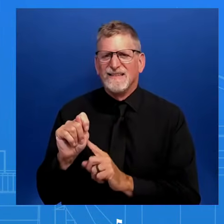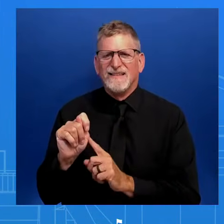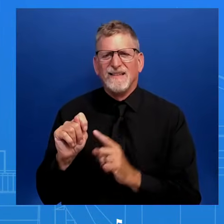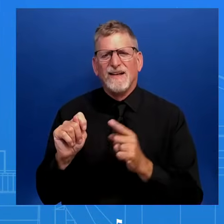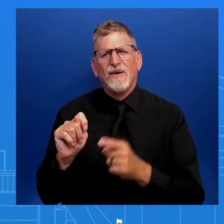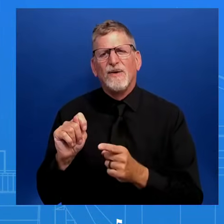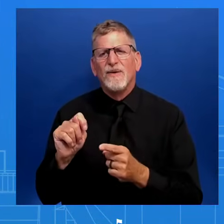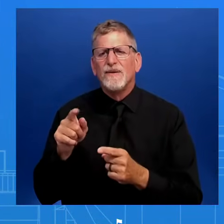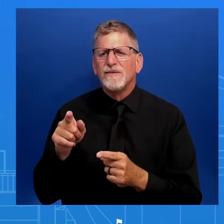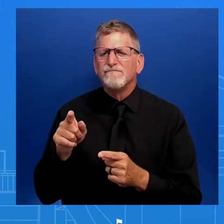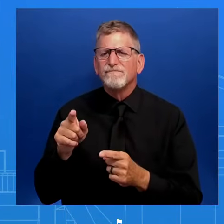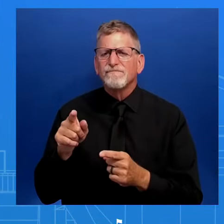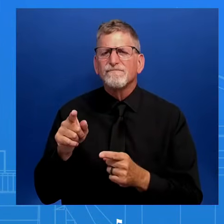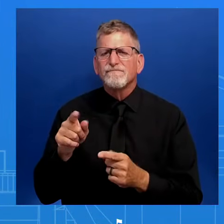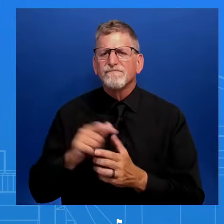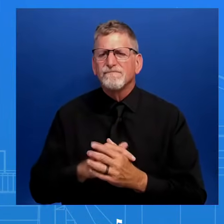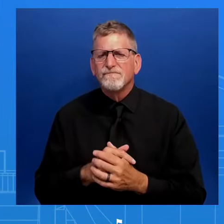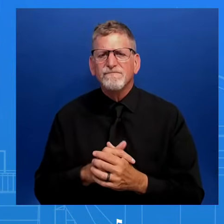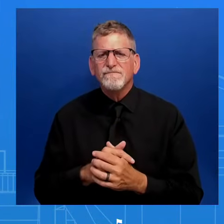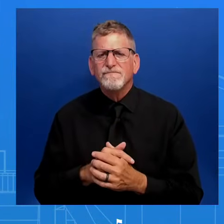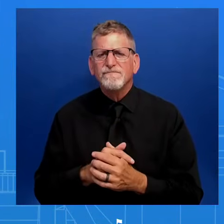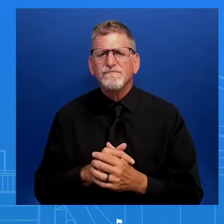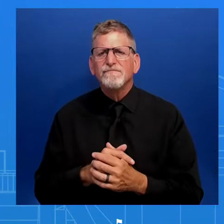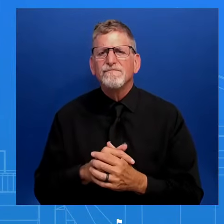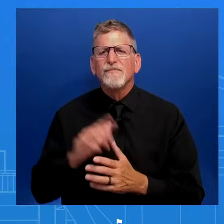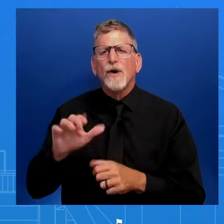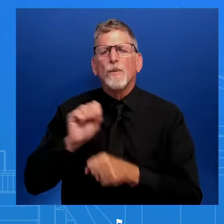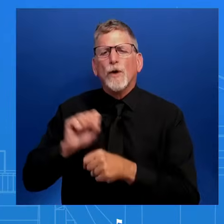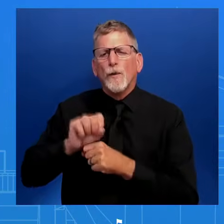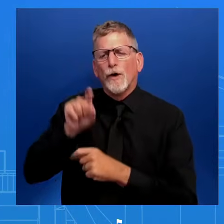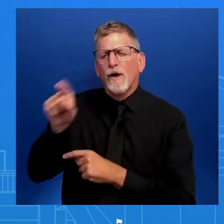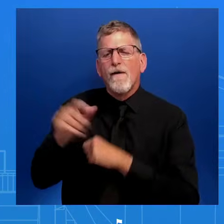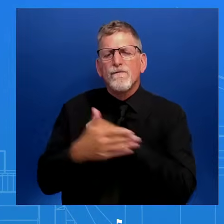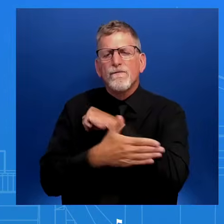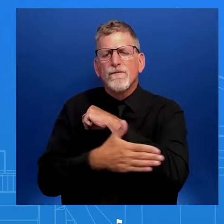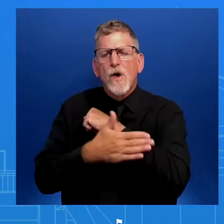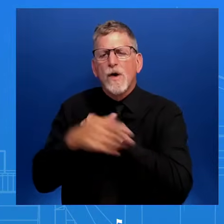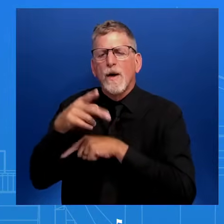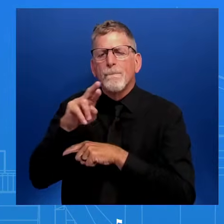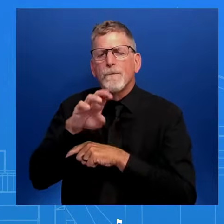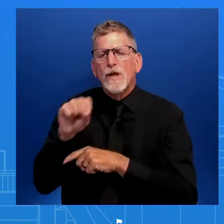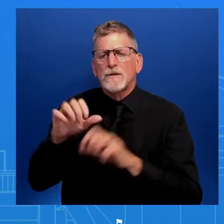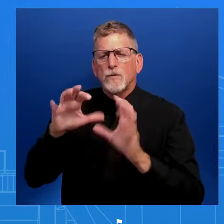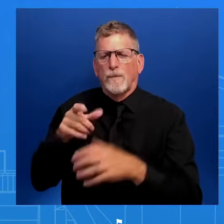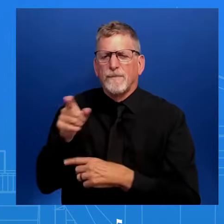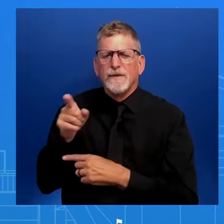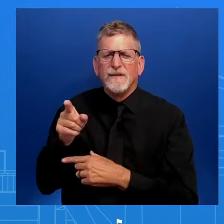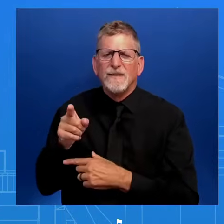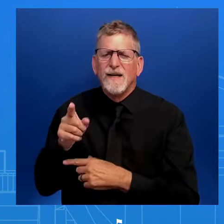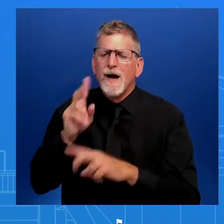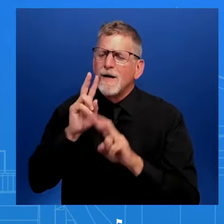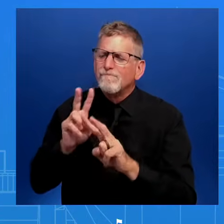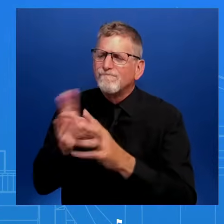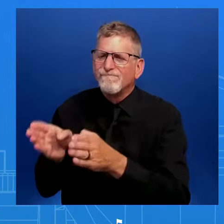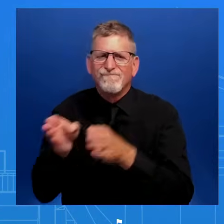for 12 months straight -- in a row, 12 months in a row. And so, wages are -- are rising and --